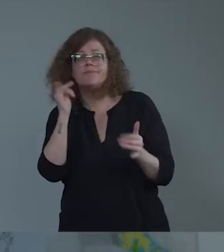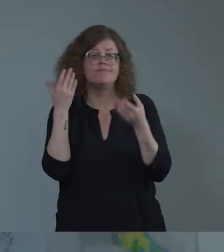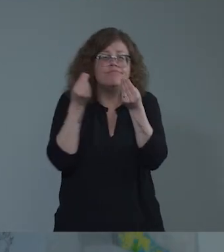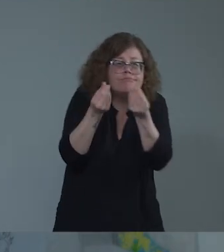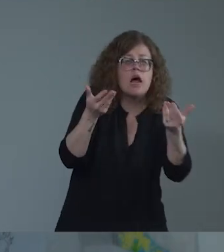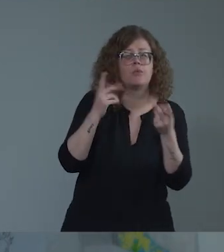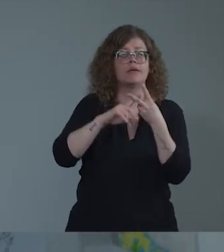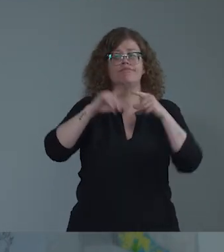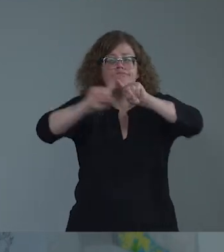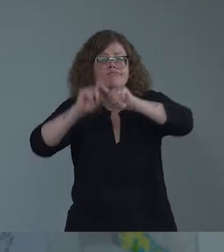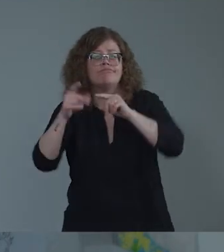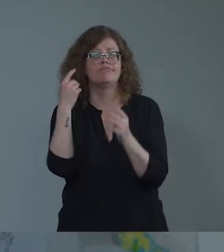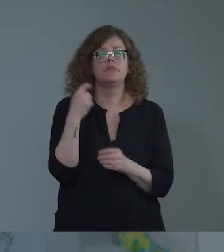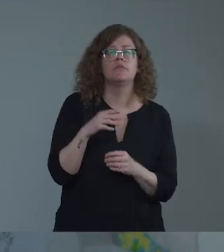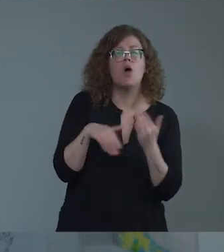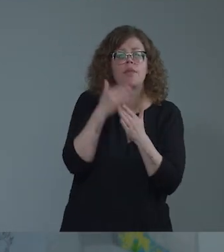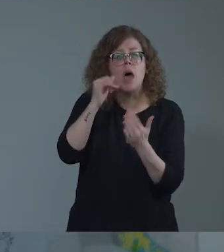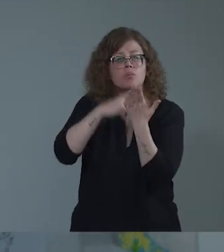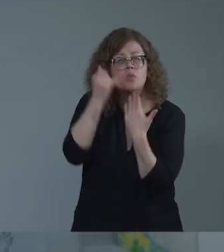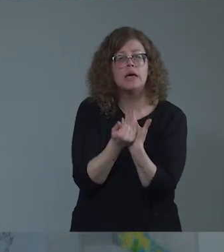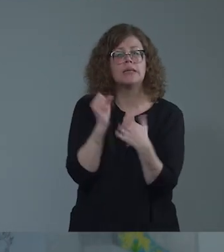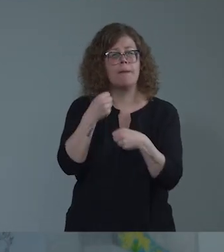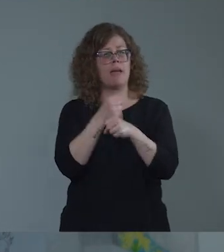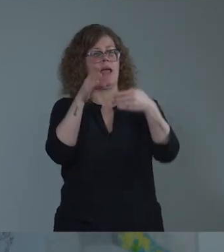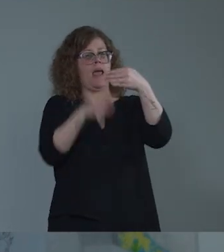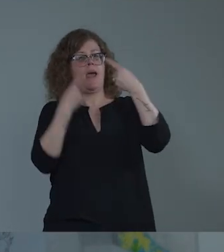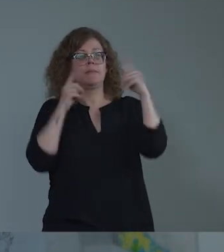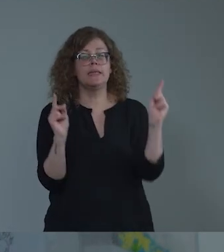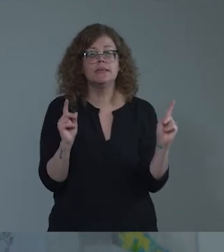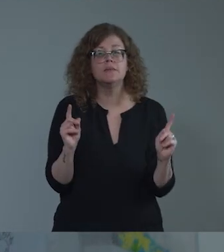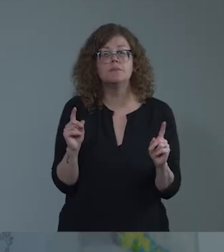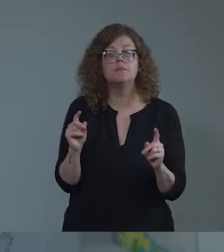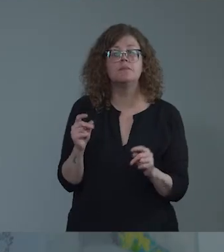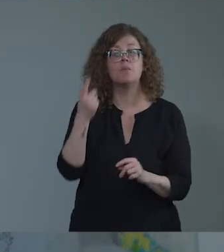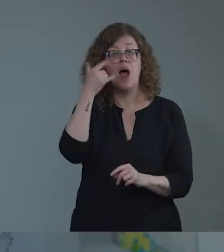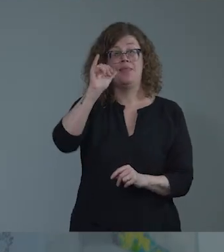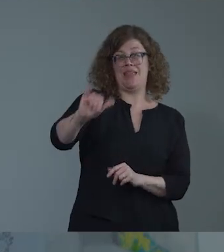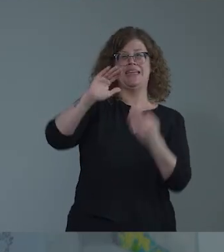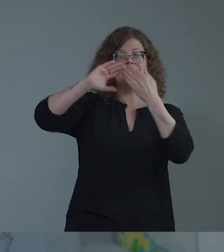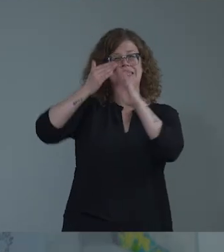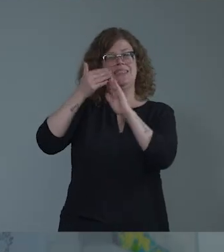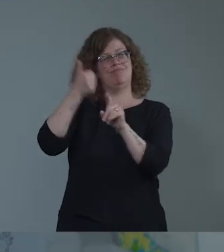for how to choose an artist and it had to be an open competition. Like, you couldn't,